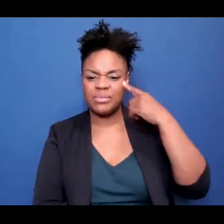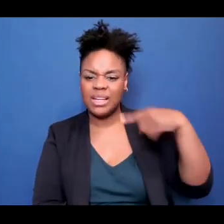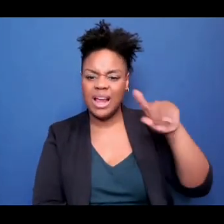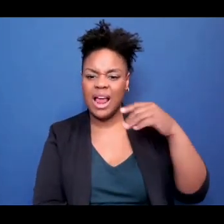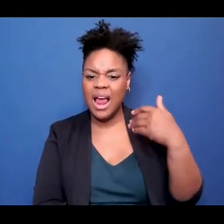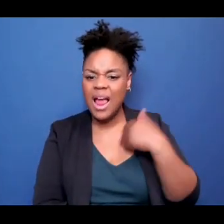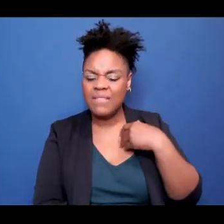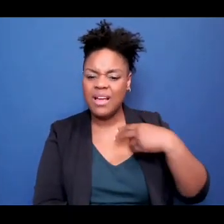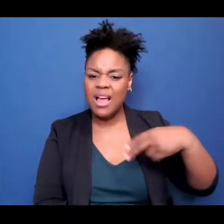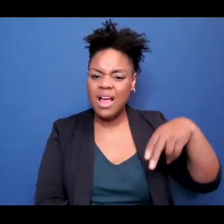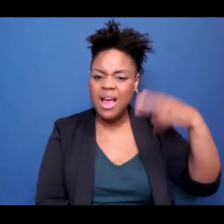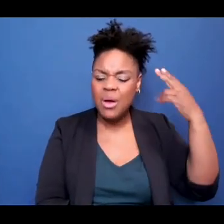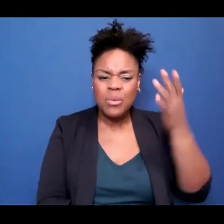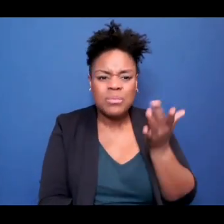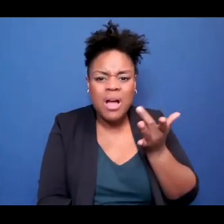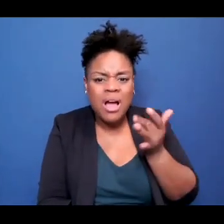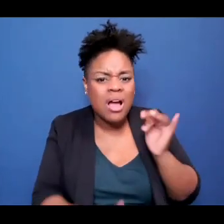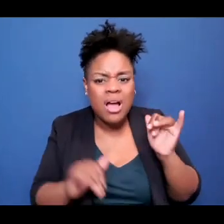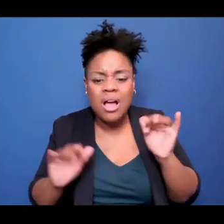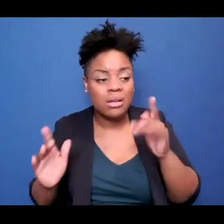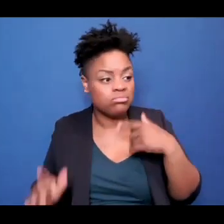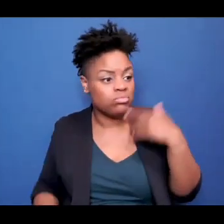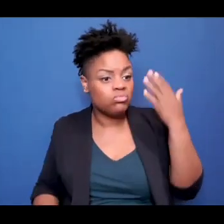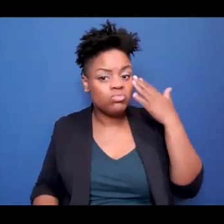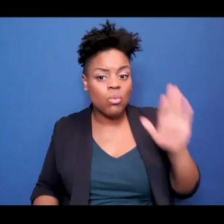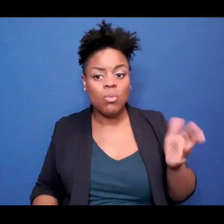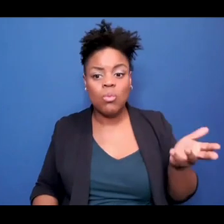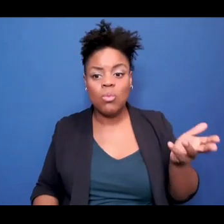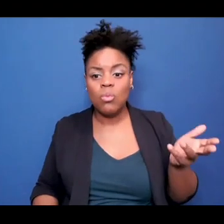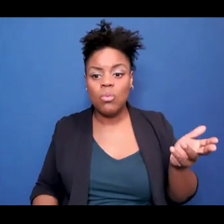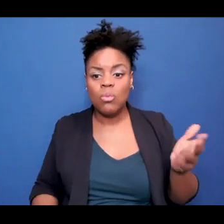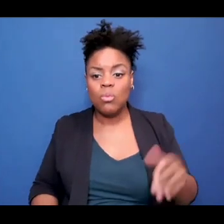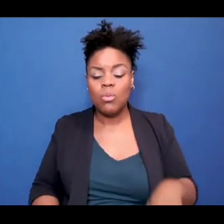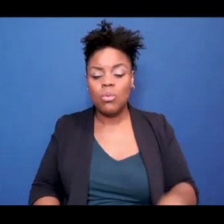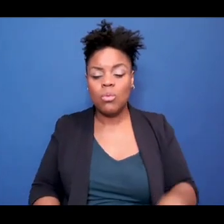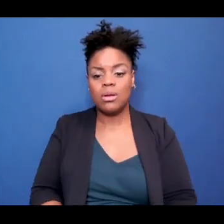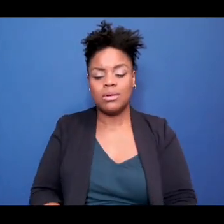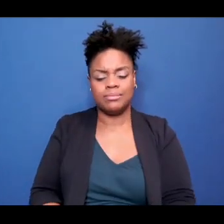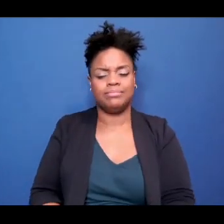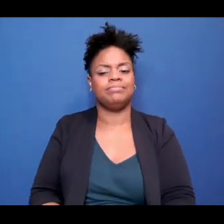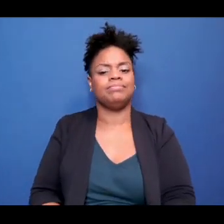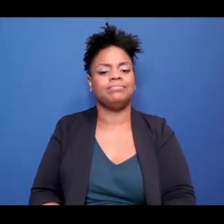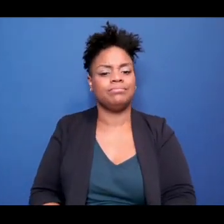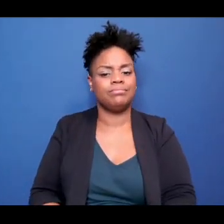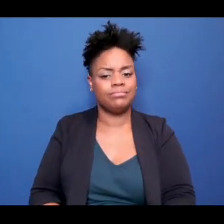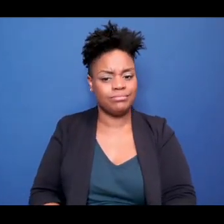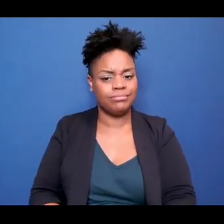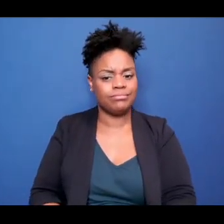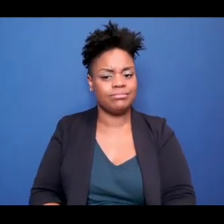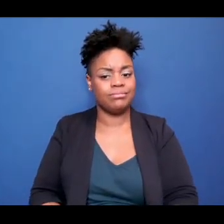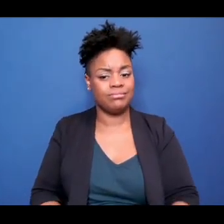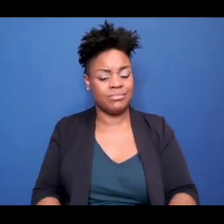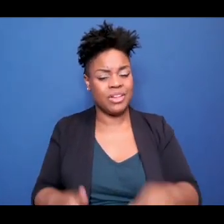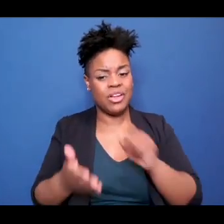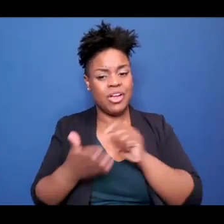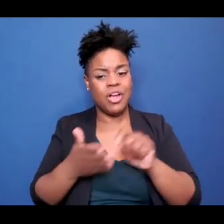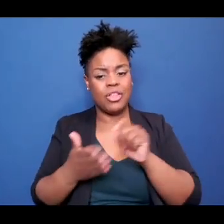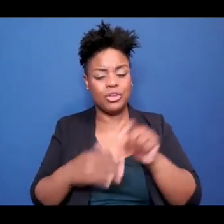IN THE INCIDENCE AND PREVALENCE OF HYPERTENSION BETWEEN THE BLACK AND WHITE POPULATIONS REMAIN UNKNOWN, END QUOTE.